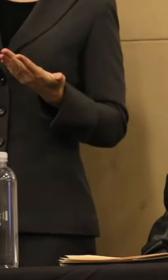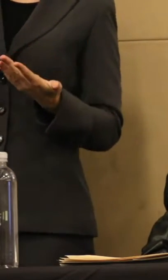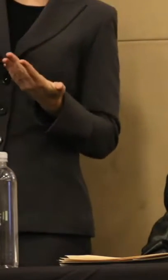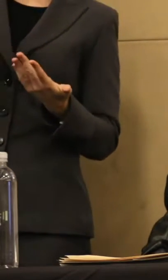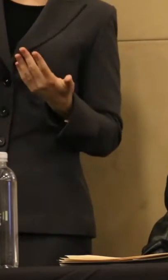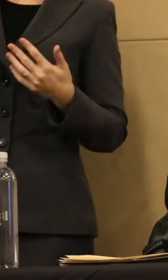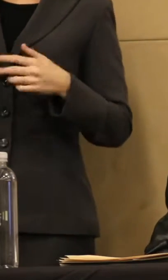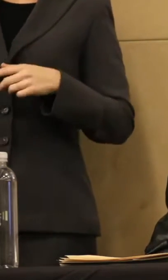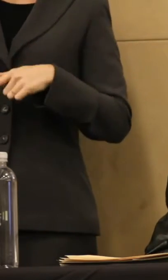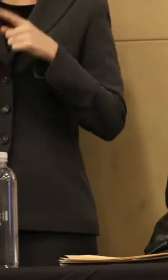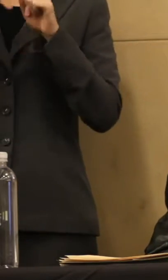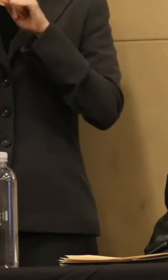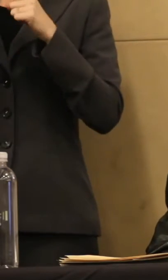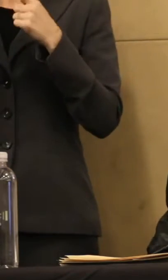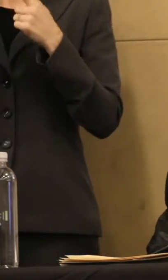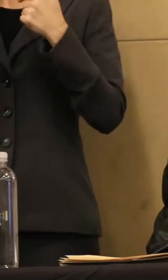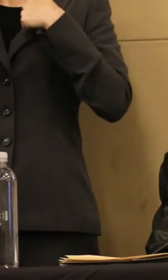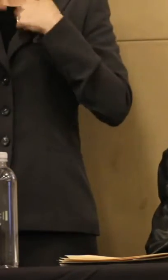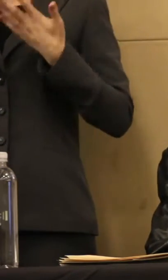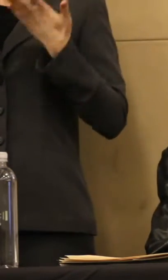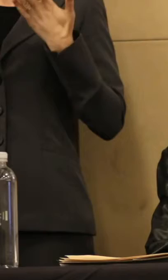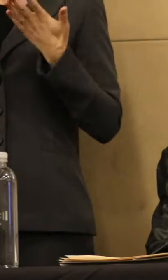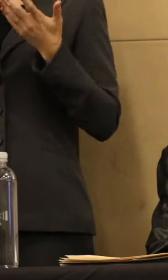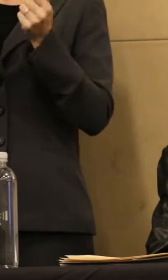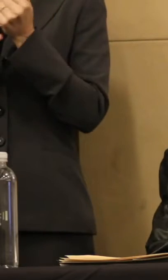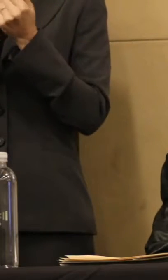type of assistance yourself.